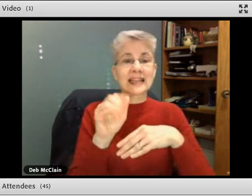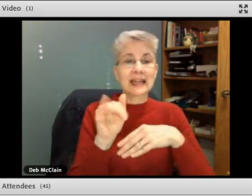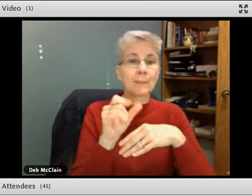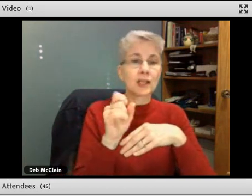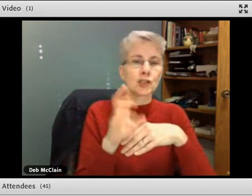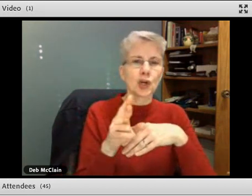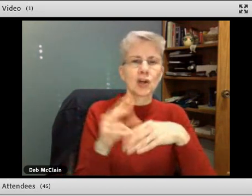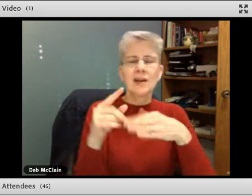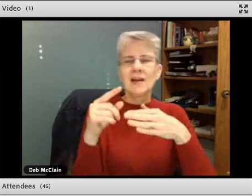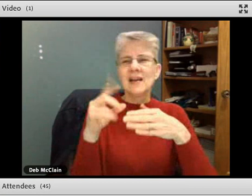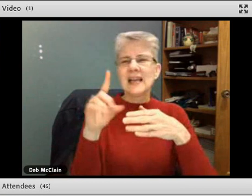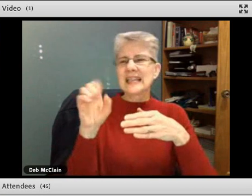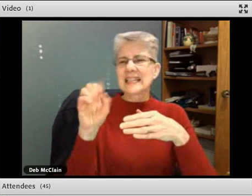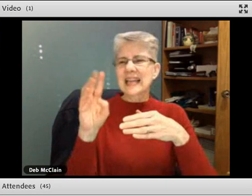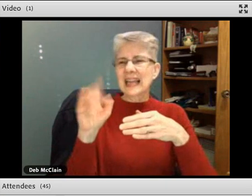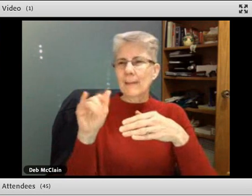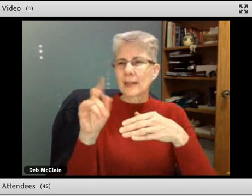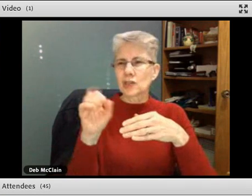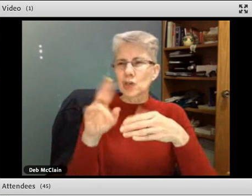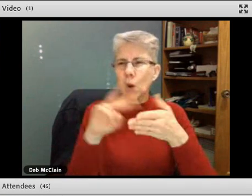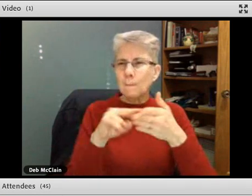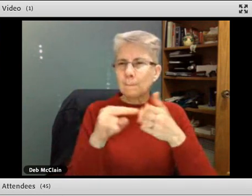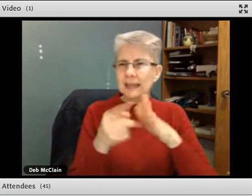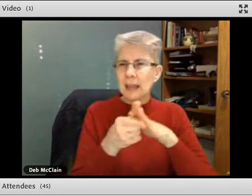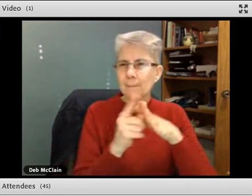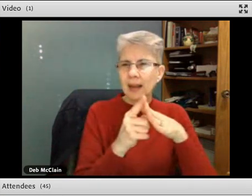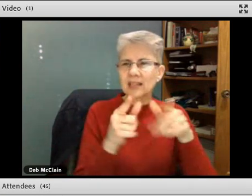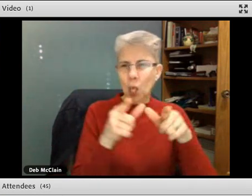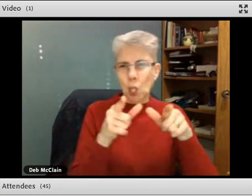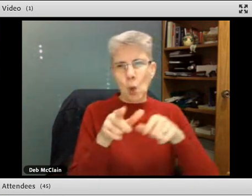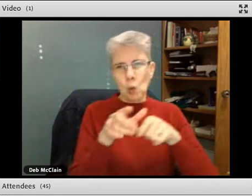Again, this is local information for the Library of Congress.